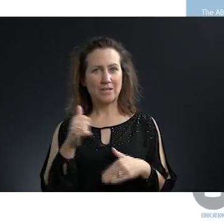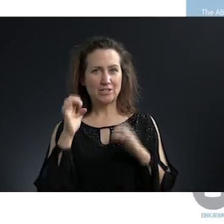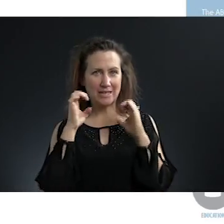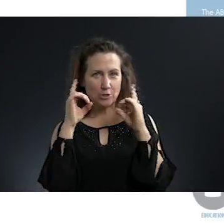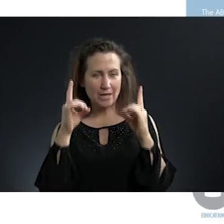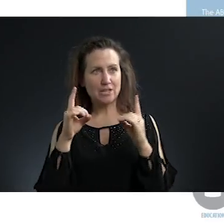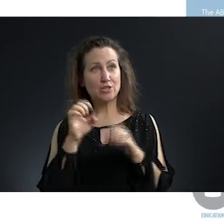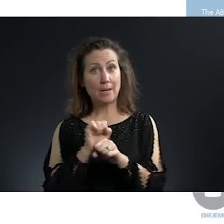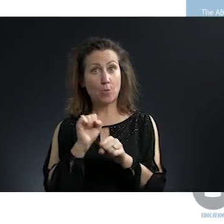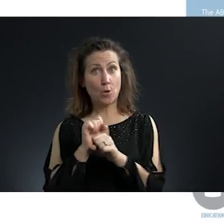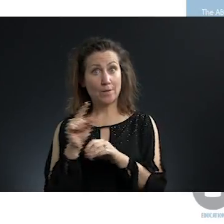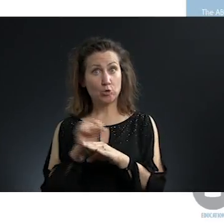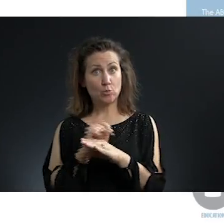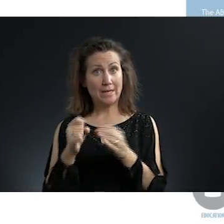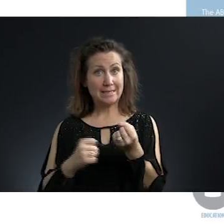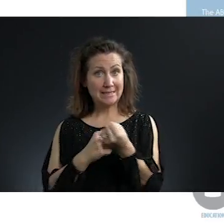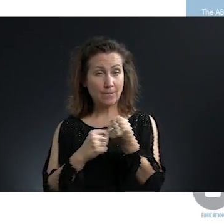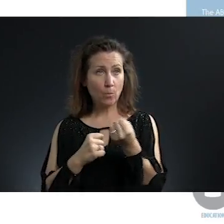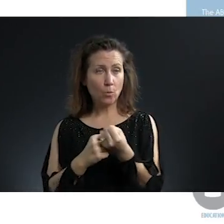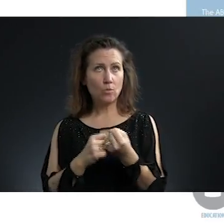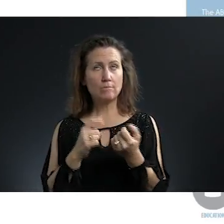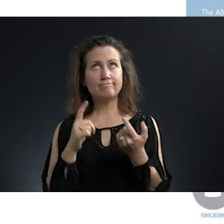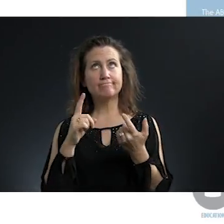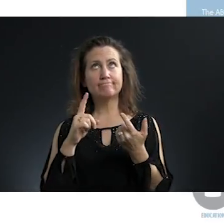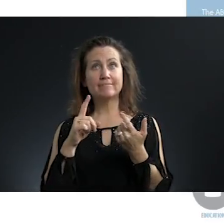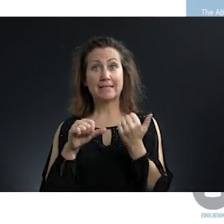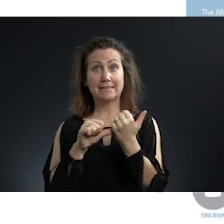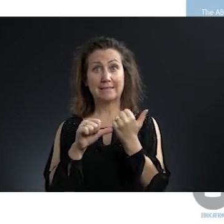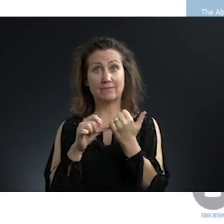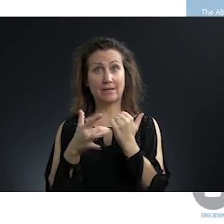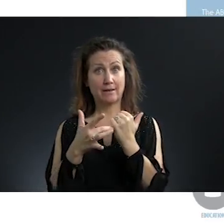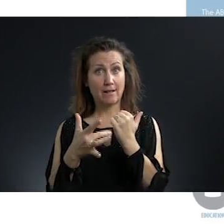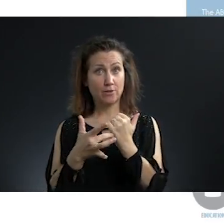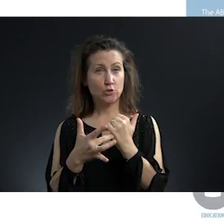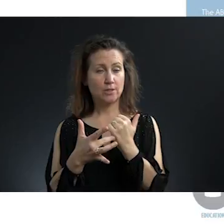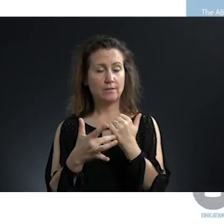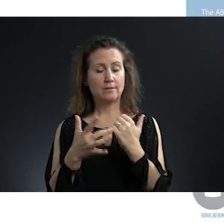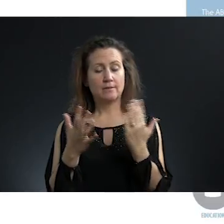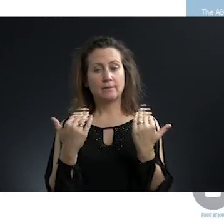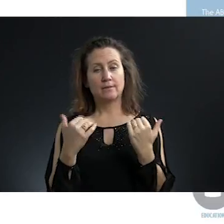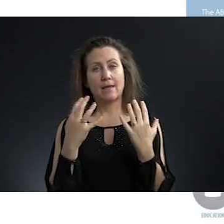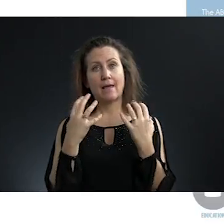employment training and support assistive technology Health prevention and wellness